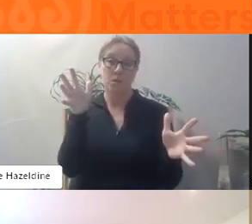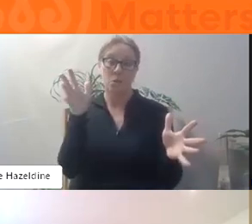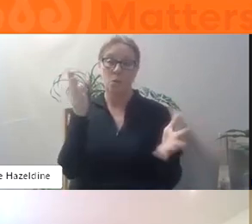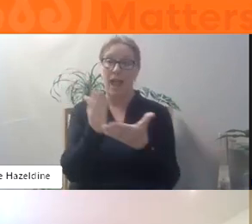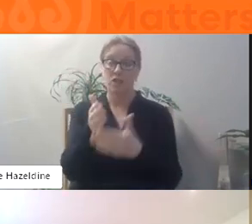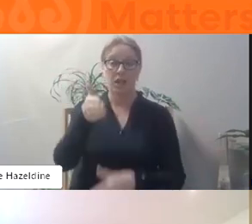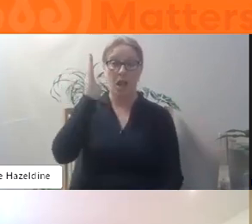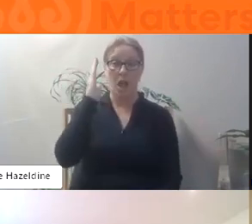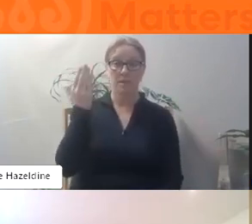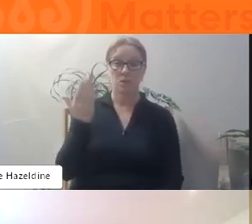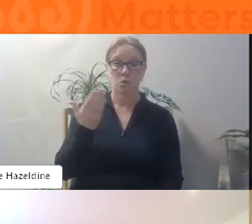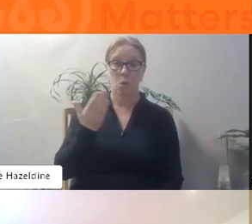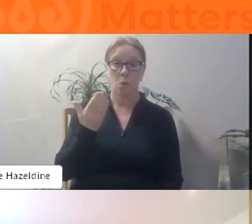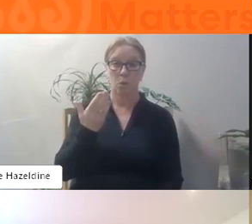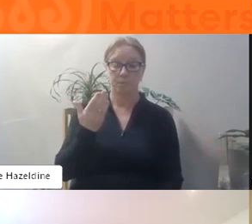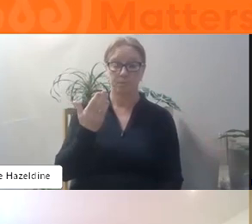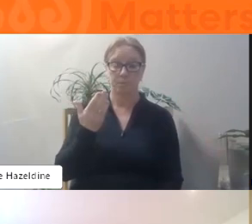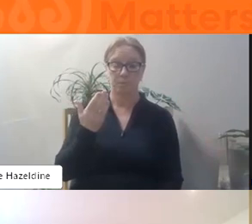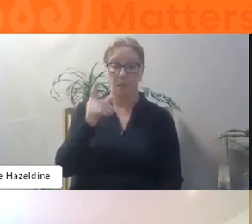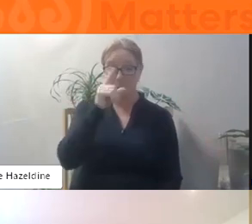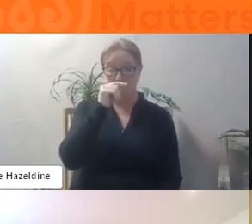school that's probably feeling very proud of themselves because